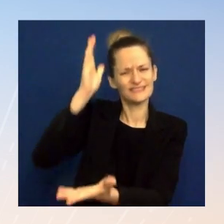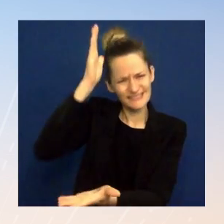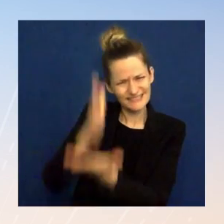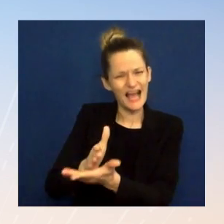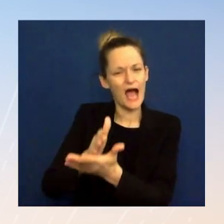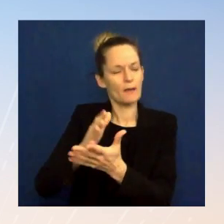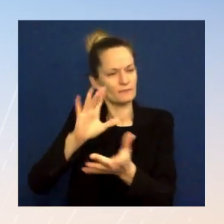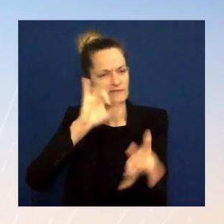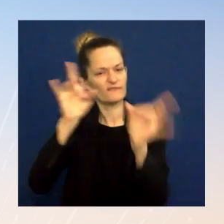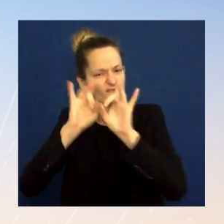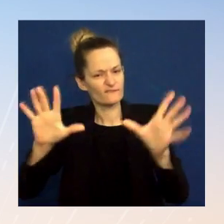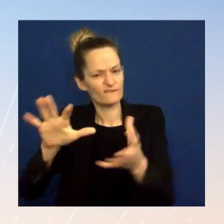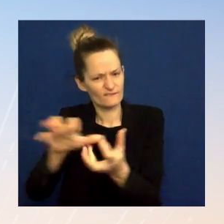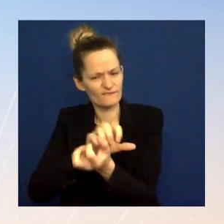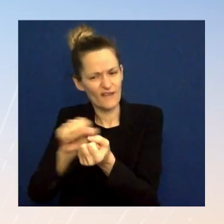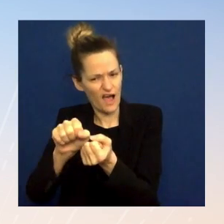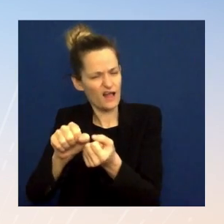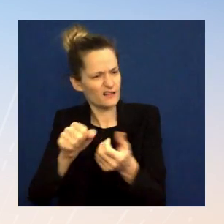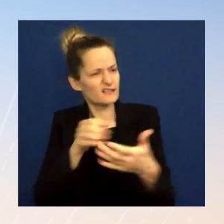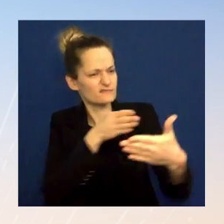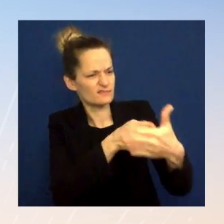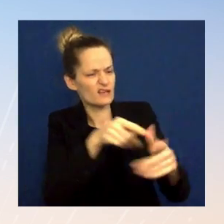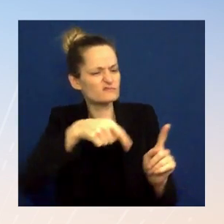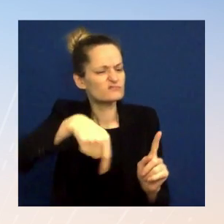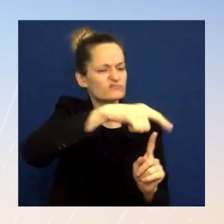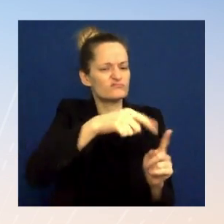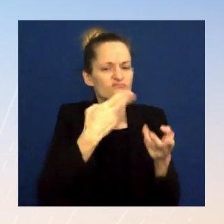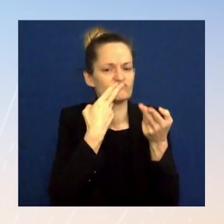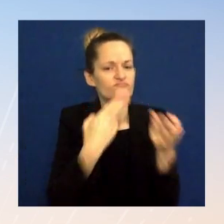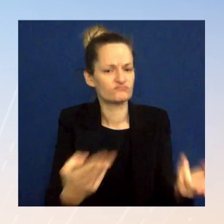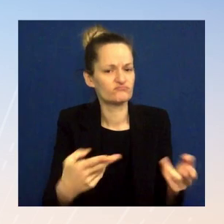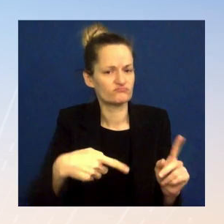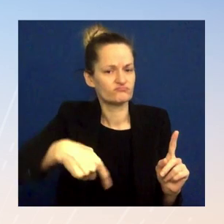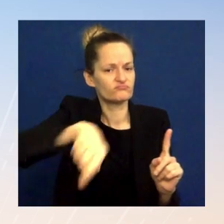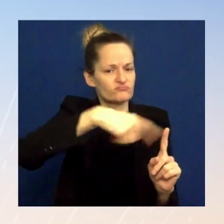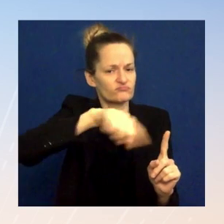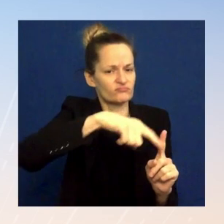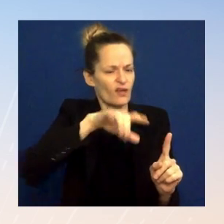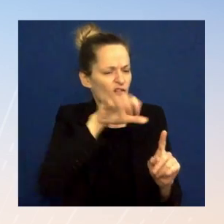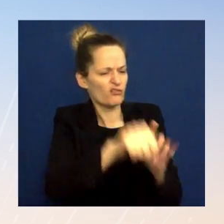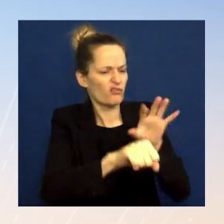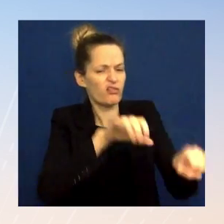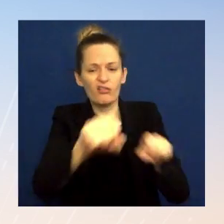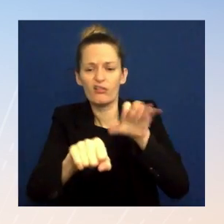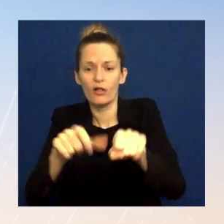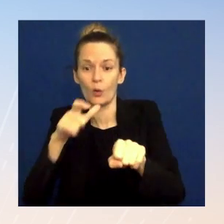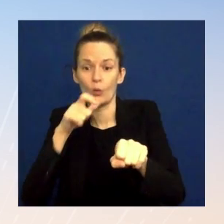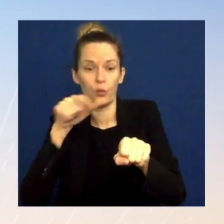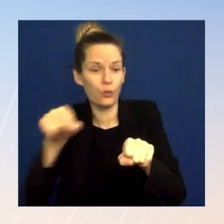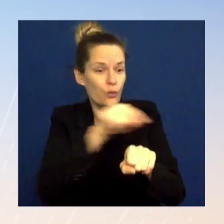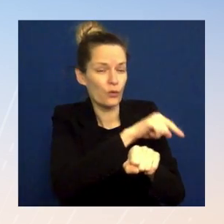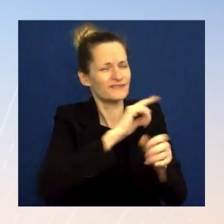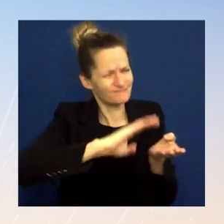that they should release those who have been detained, and they should get back on a democratic path. We will continue to do that. We'll stay closely coordinated